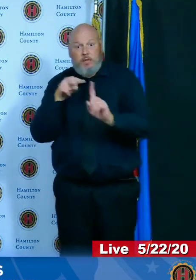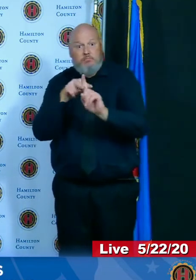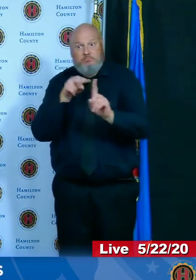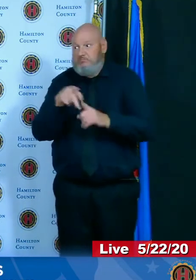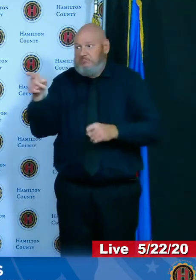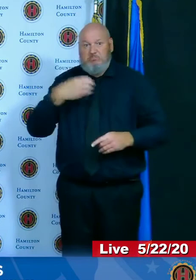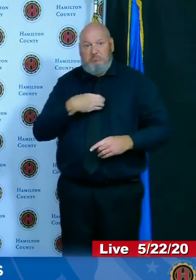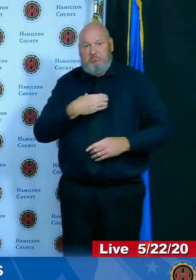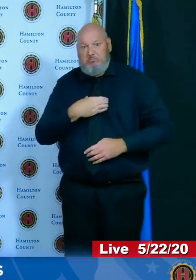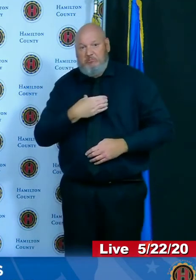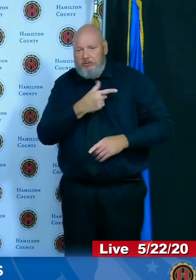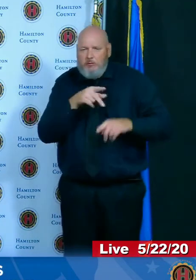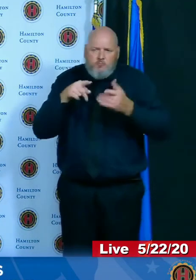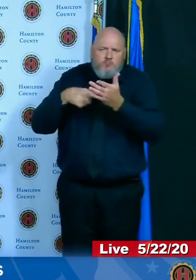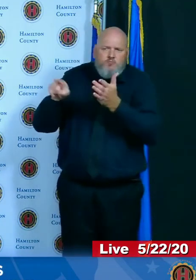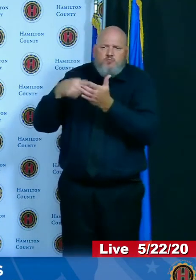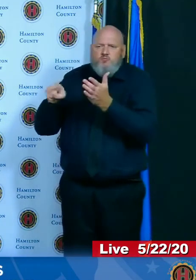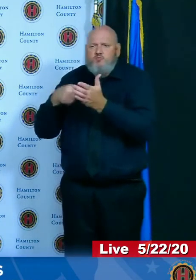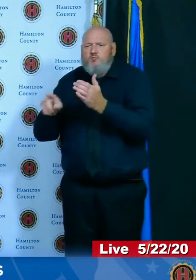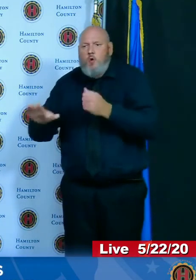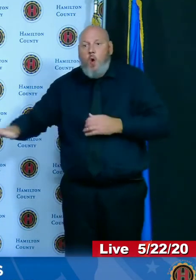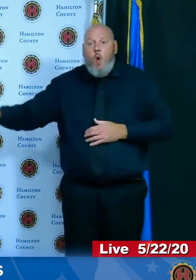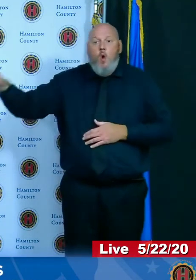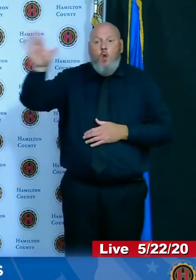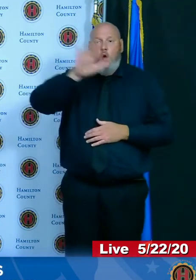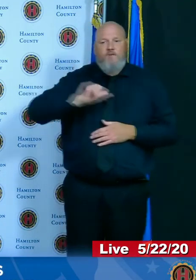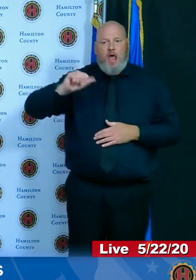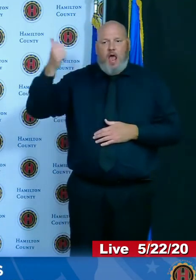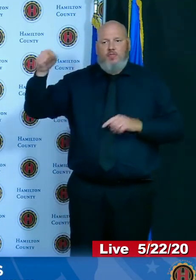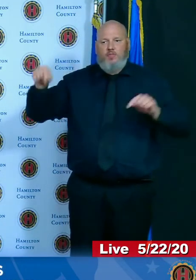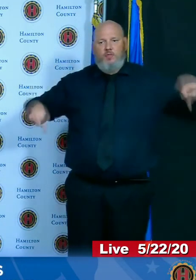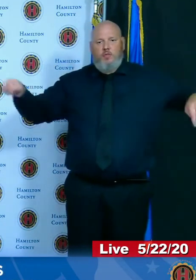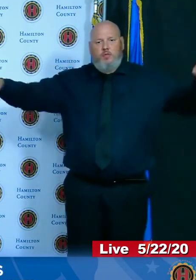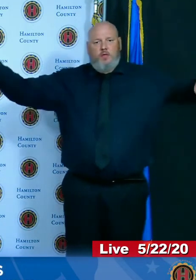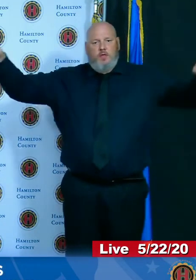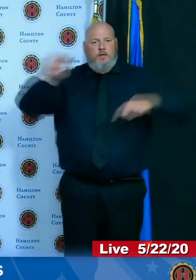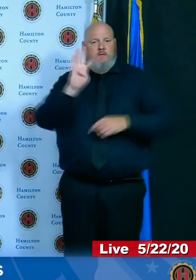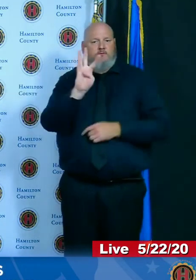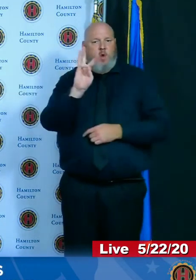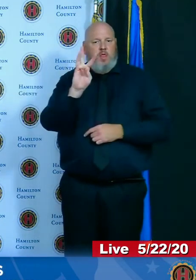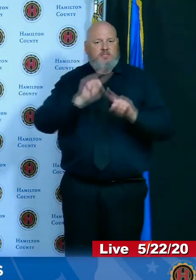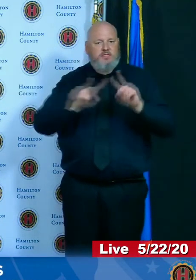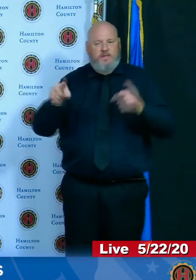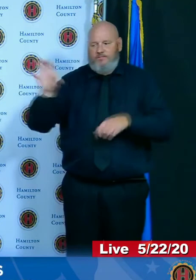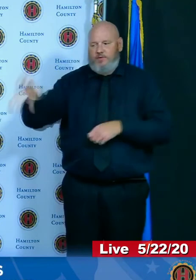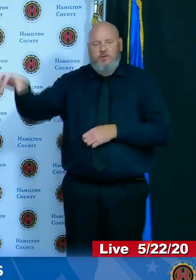that said if you are a business and you're not sure about if you are a